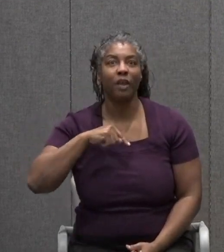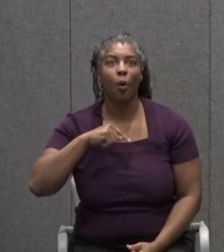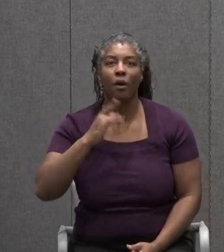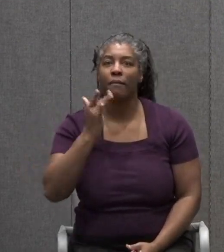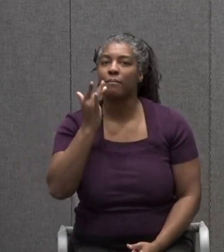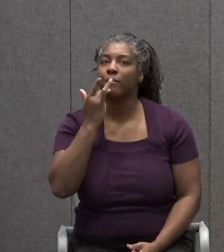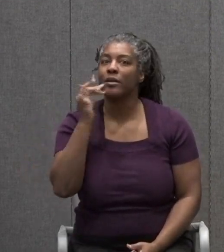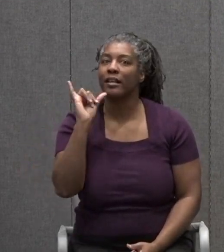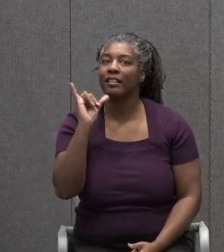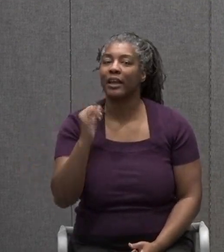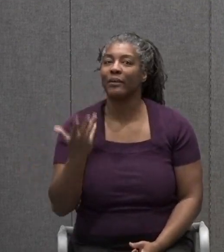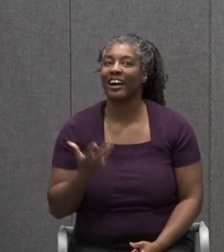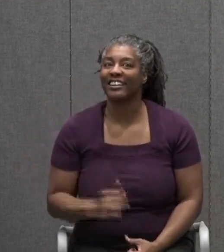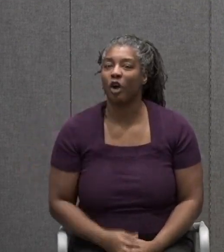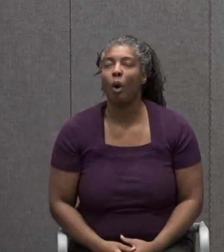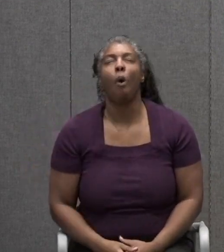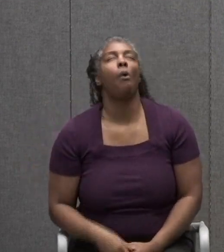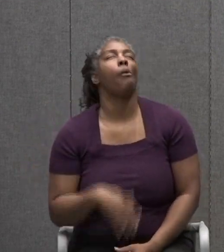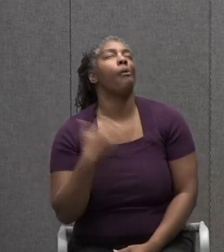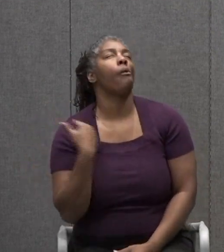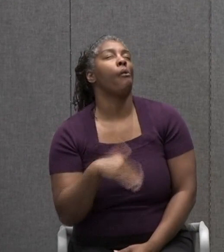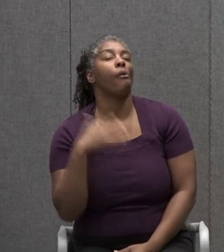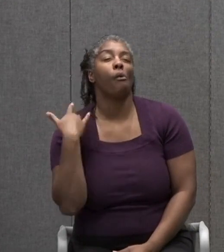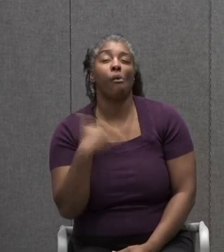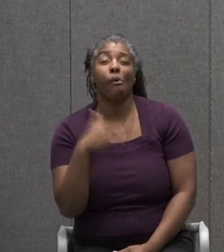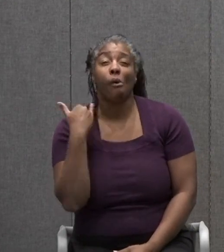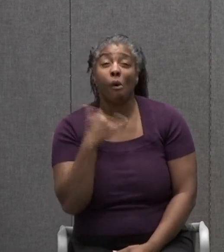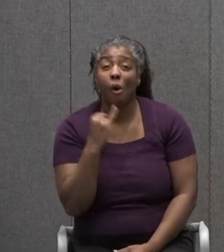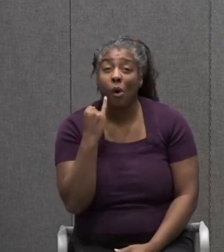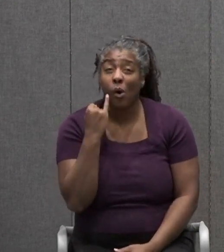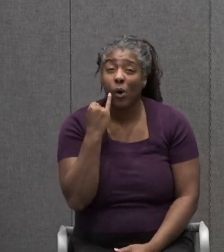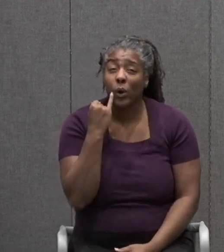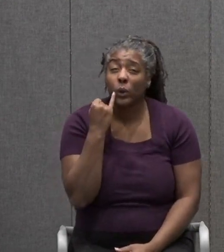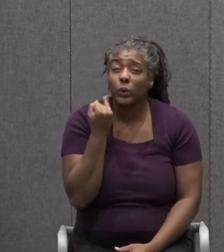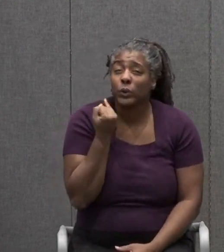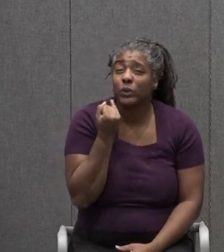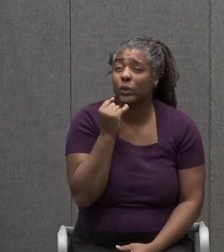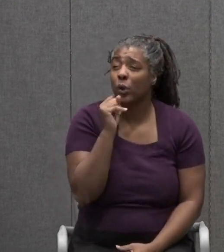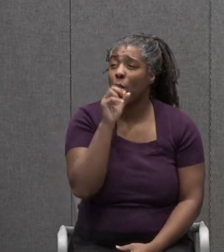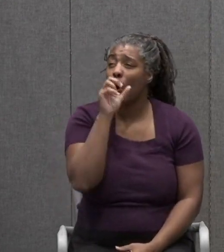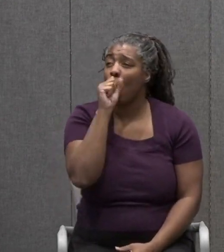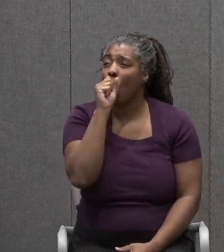So juicy, so orangey is that even a word? I don't know.